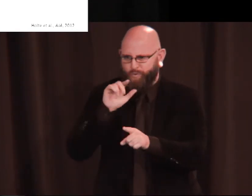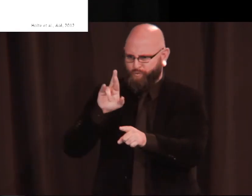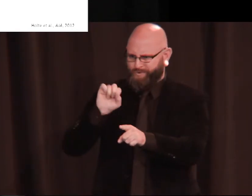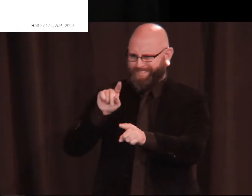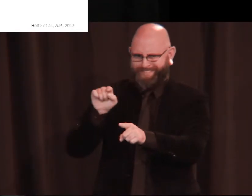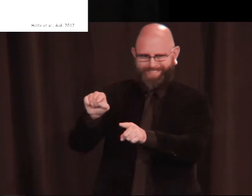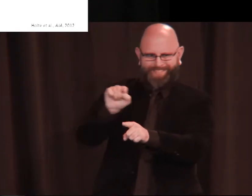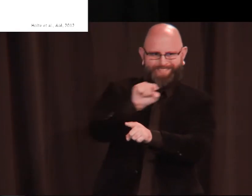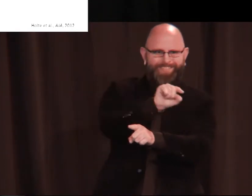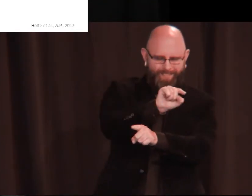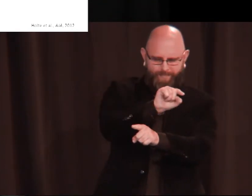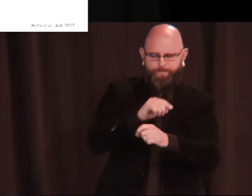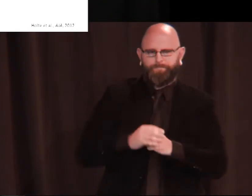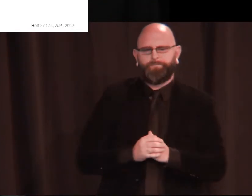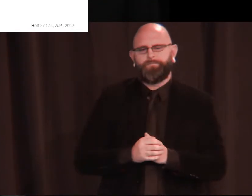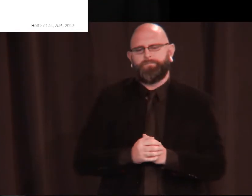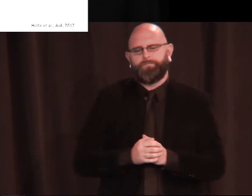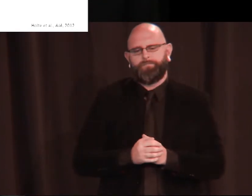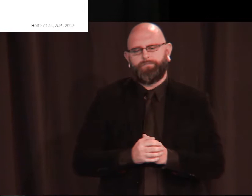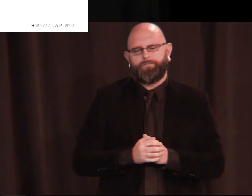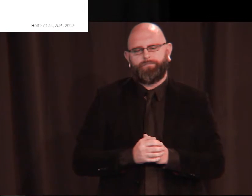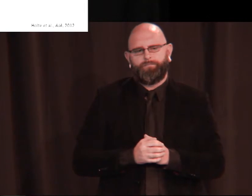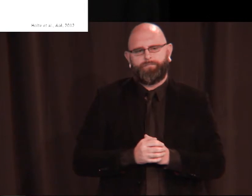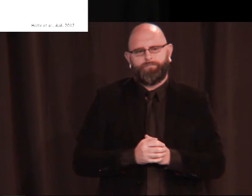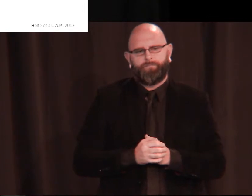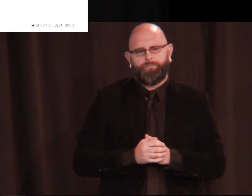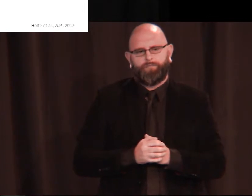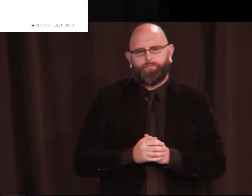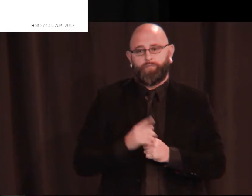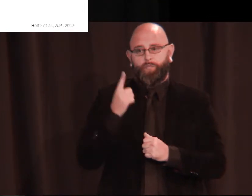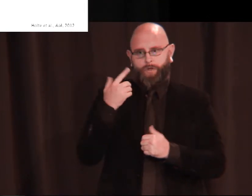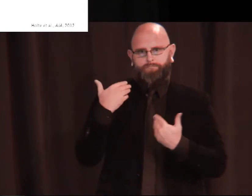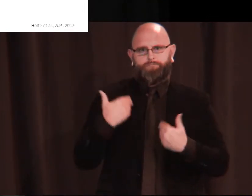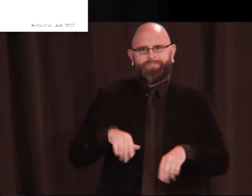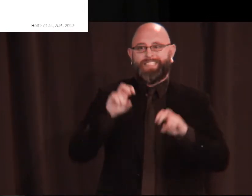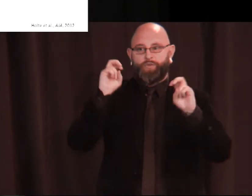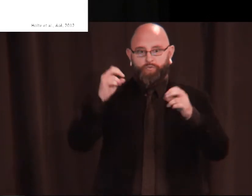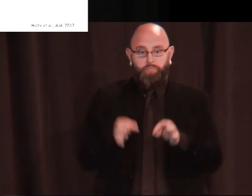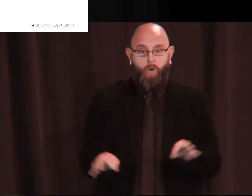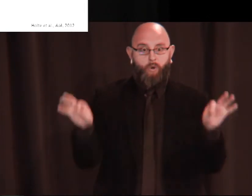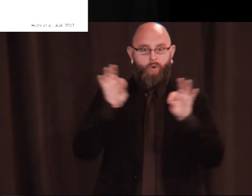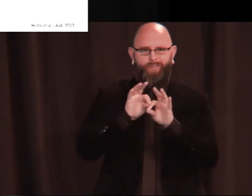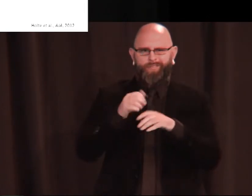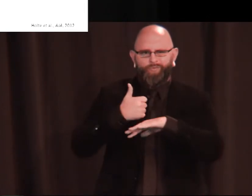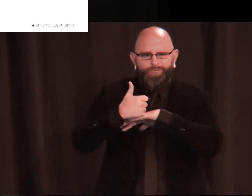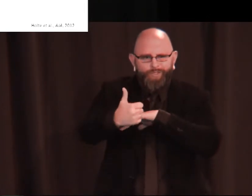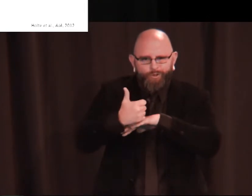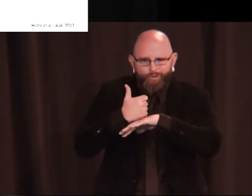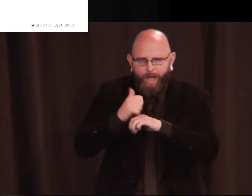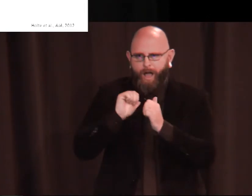Trying to -- one of the big issues is transportation, just trying to get to the appointments